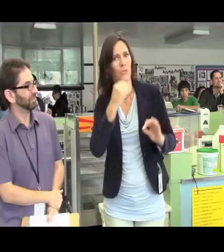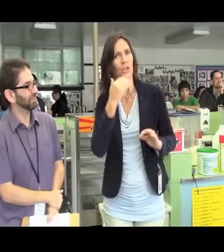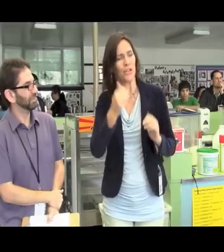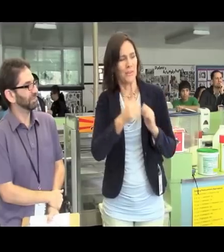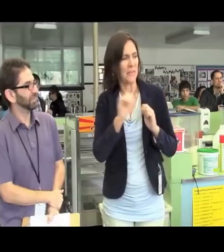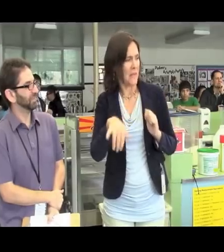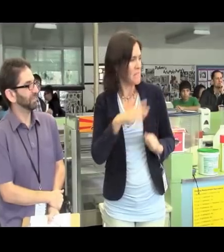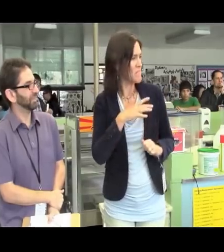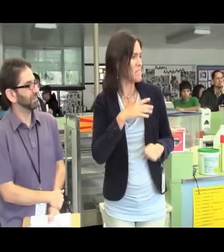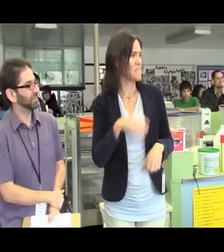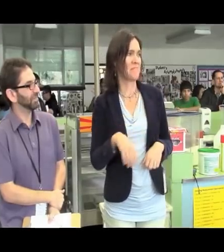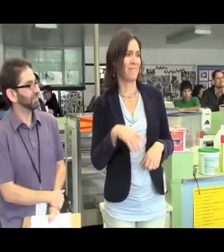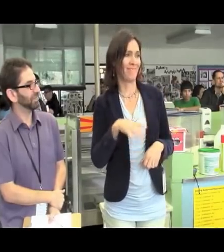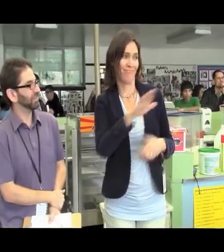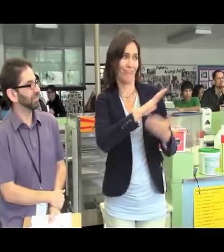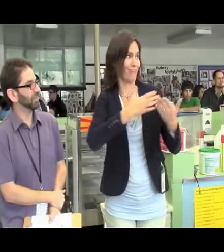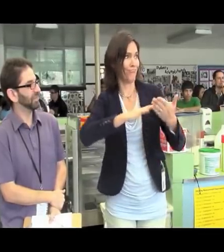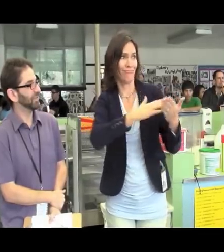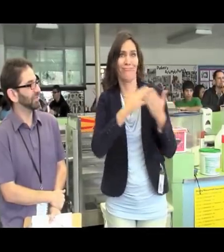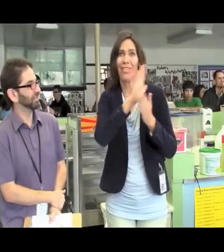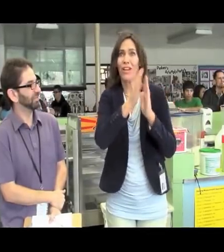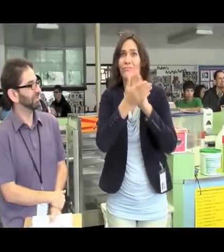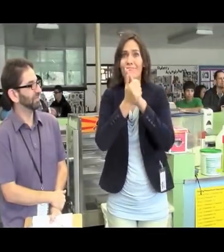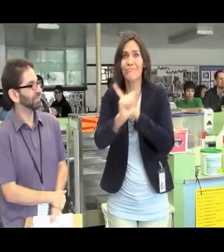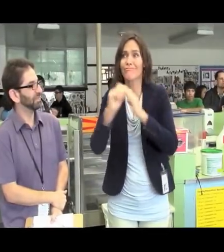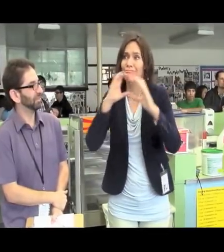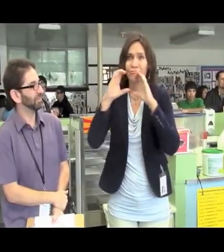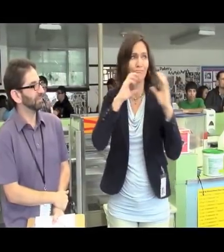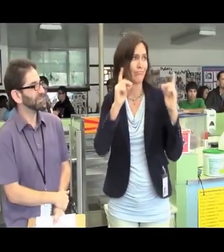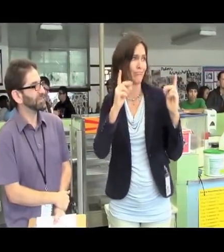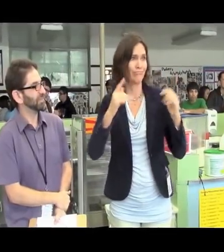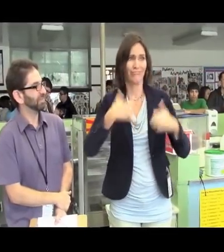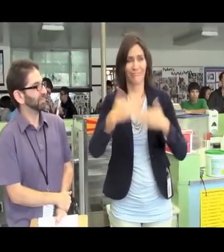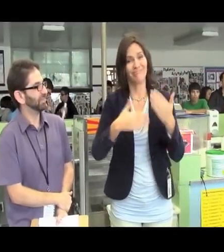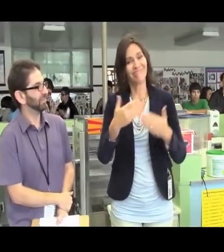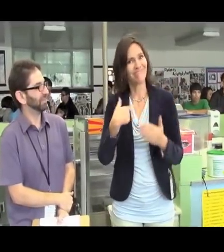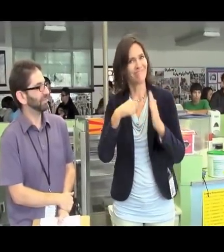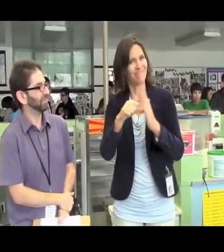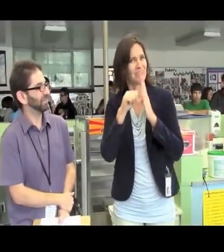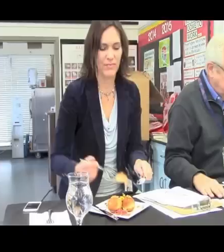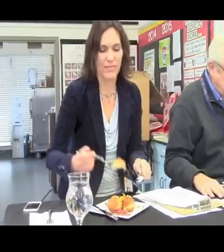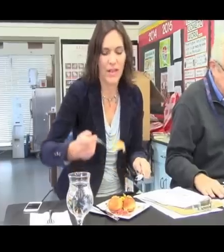Judge Erika: Their cooking skills, communication, and fast-paced operations are impressive!